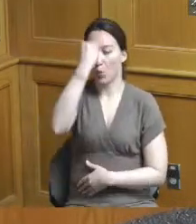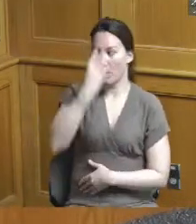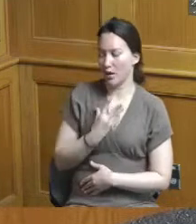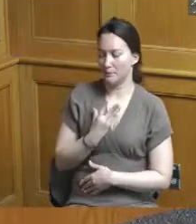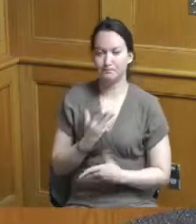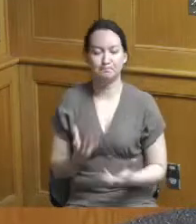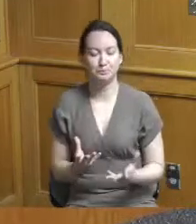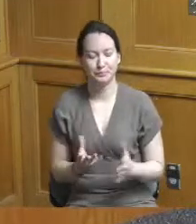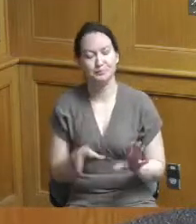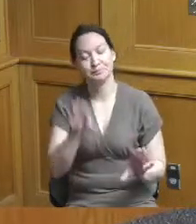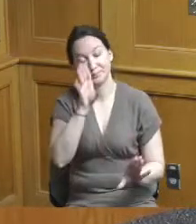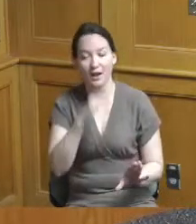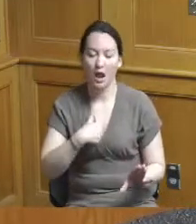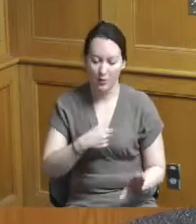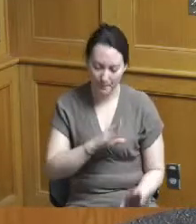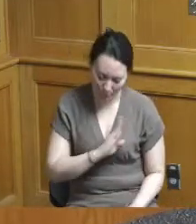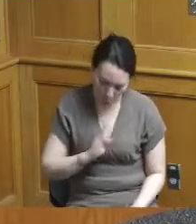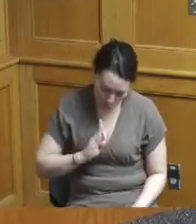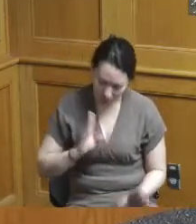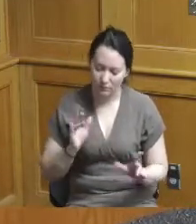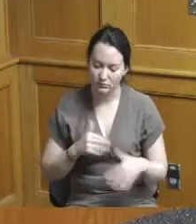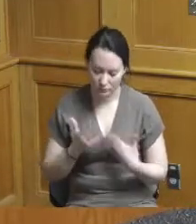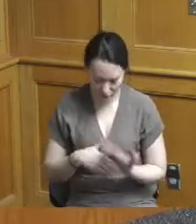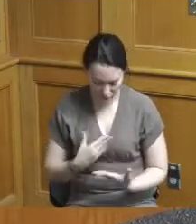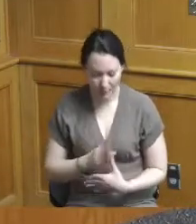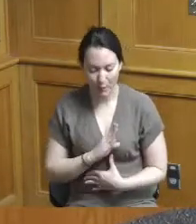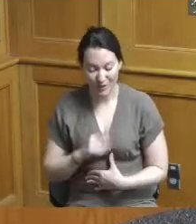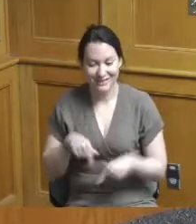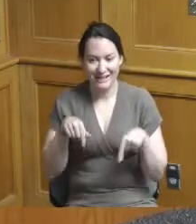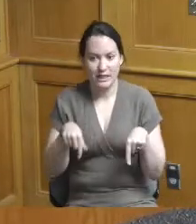while I was on the Board and with the Board this is this is the best